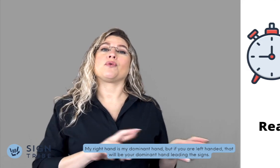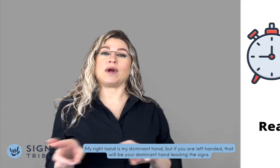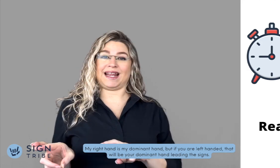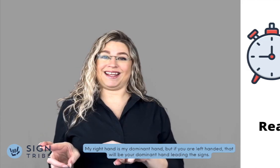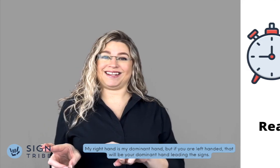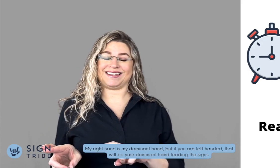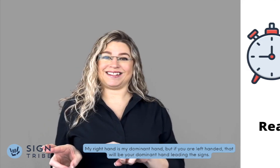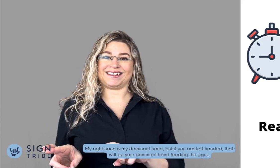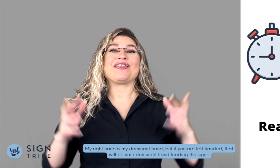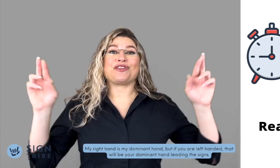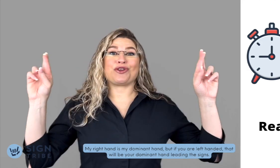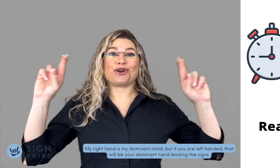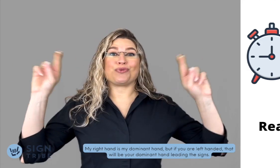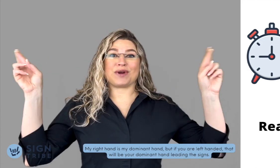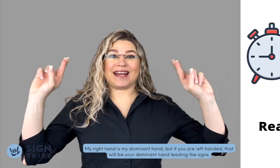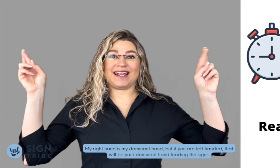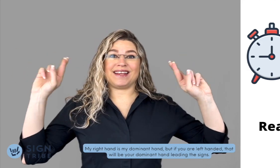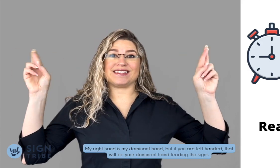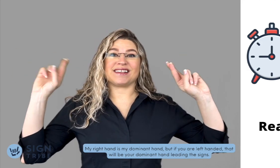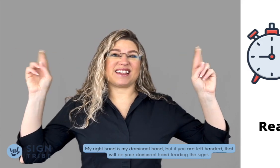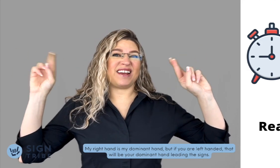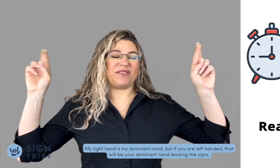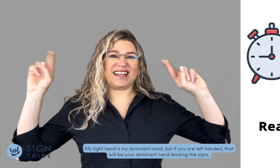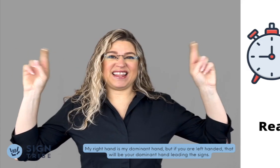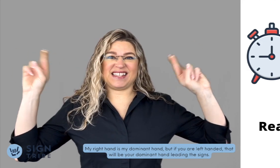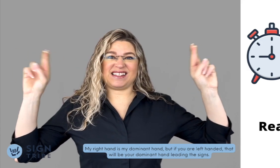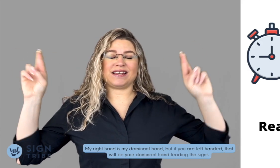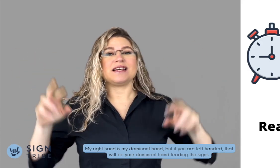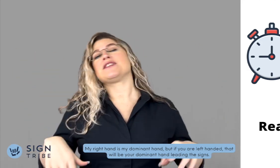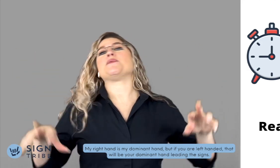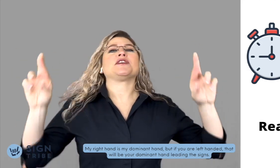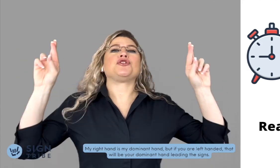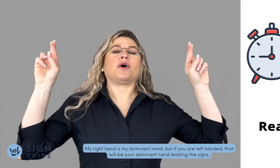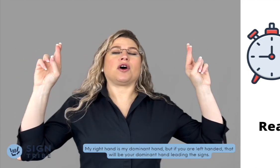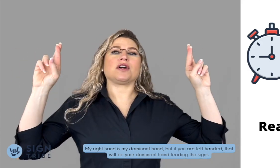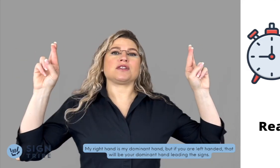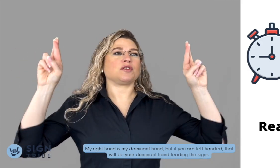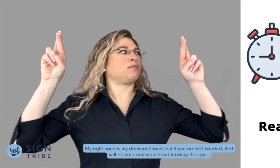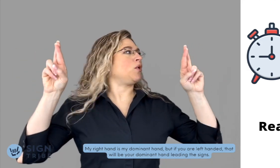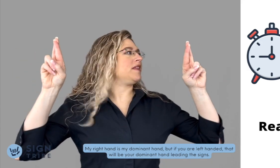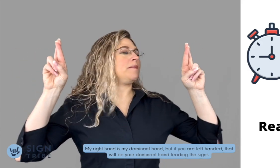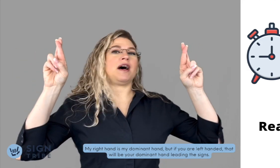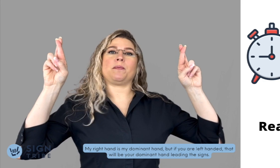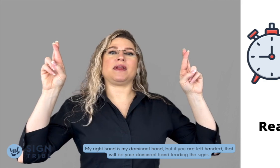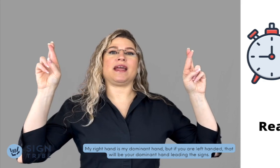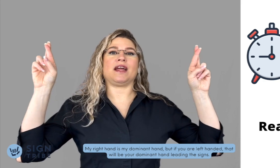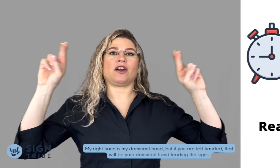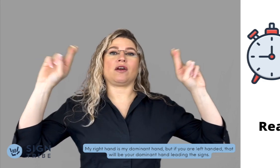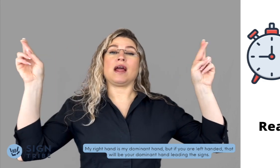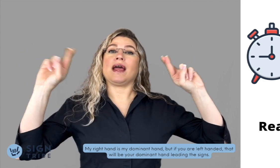Ready. The third ready is kind of like this. So you make two Rs, point them up in the air,